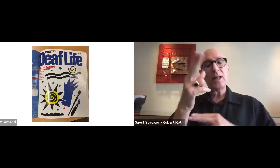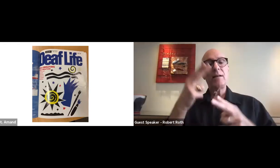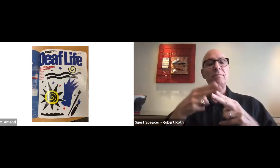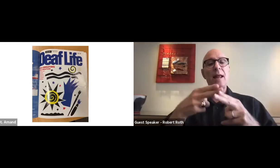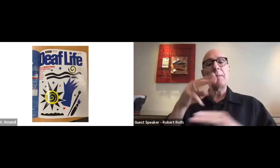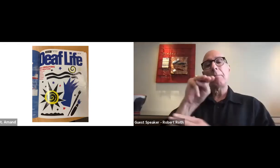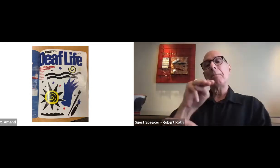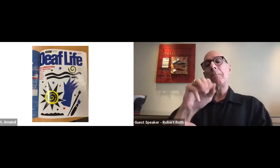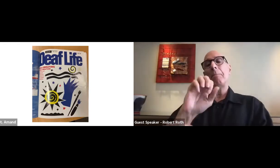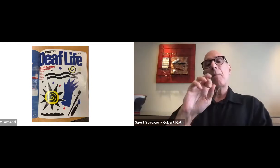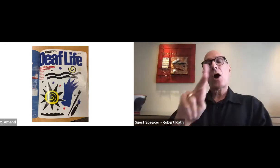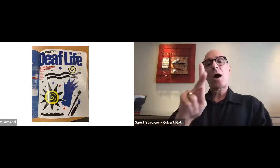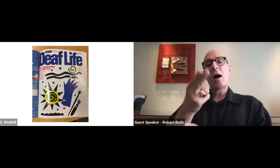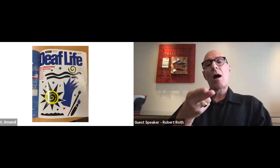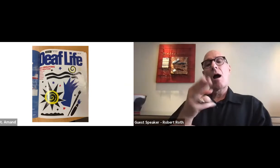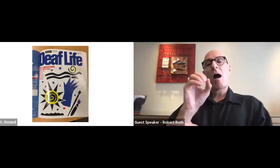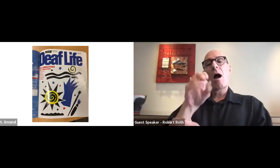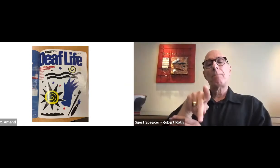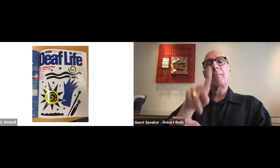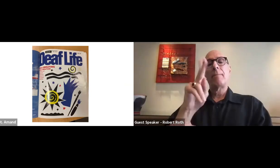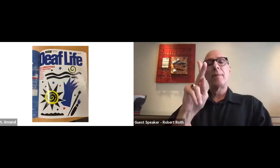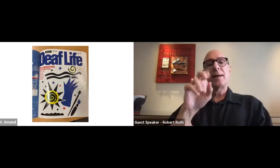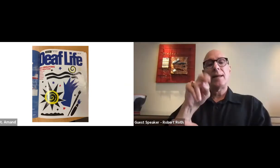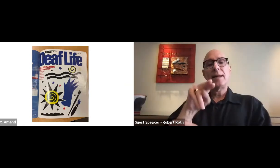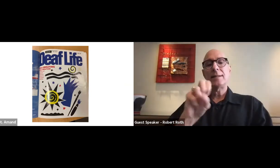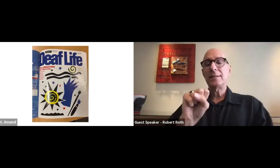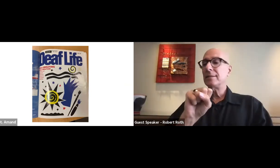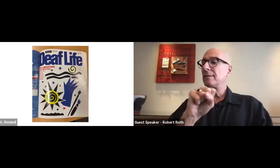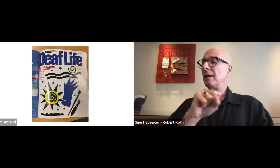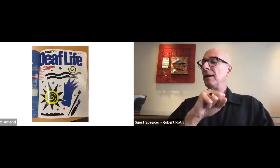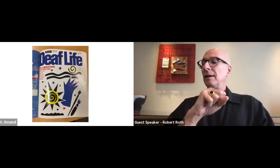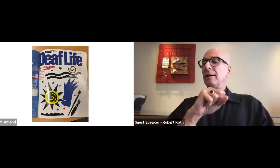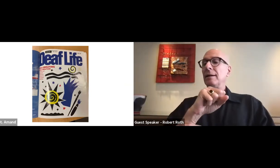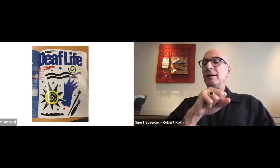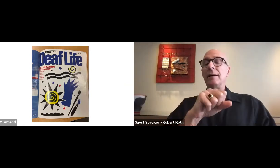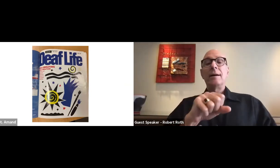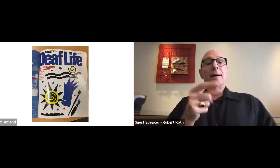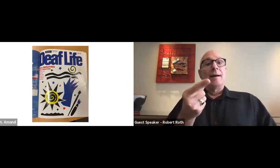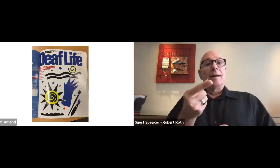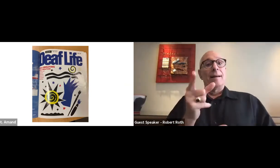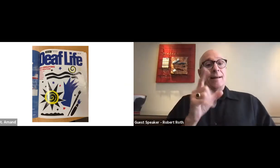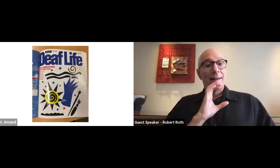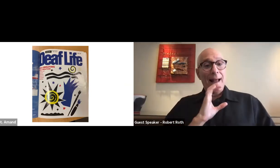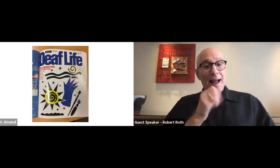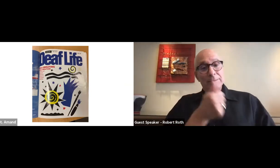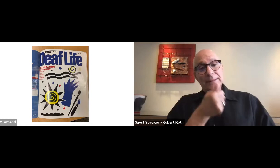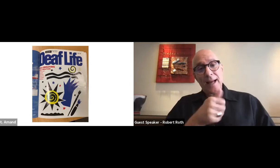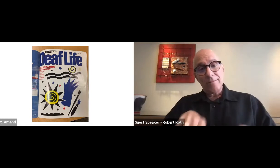And we were holding it at a pretty famous hotel, the Mark Hopkins in San Francisco.